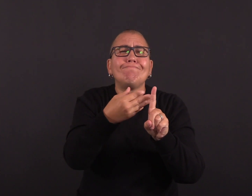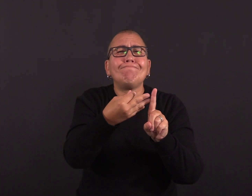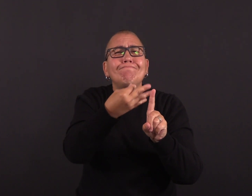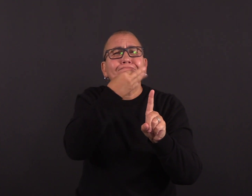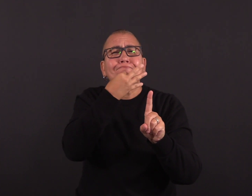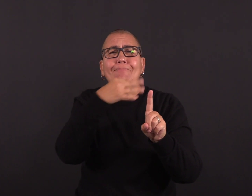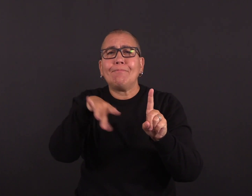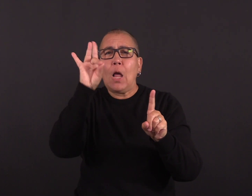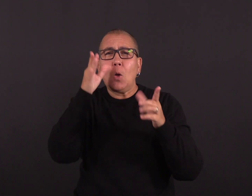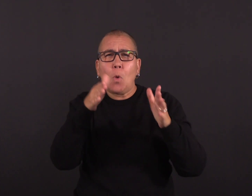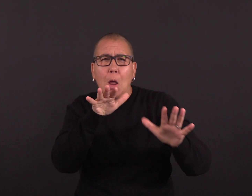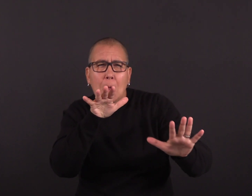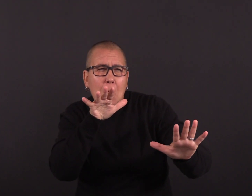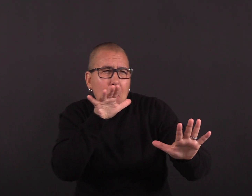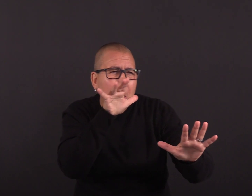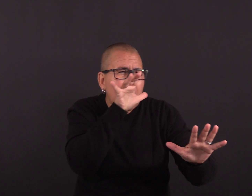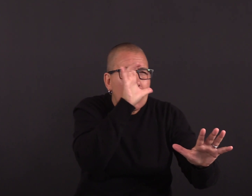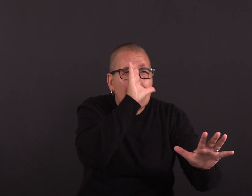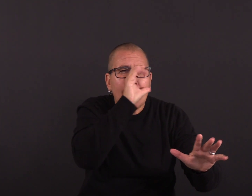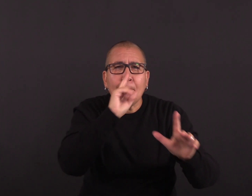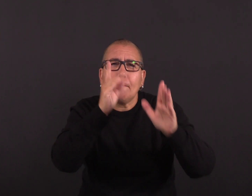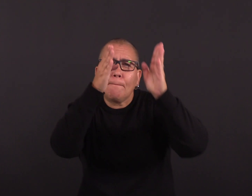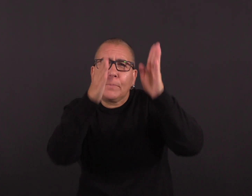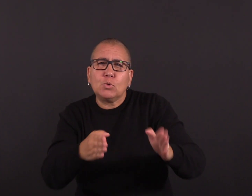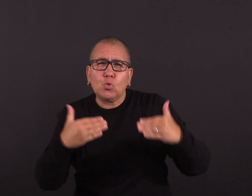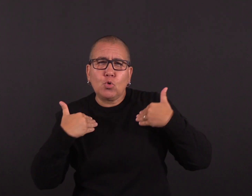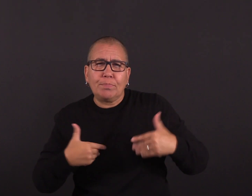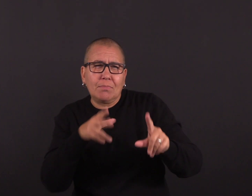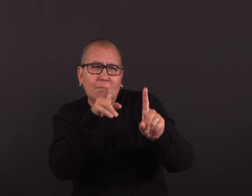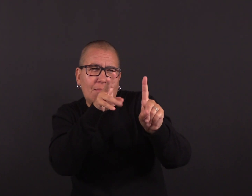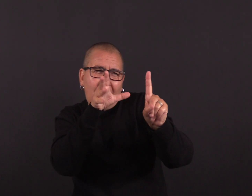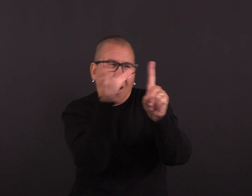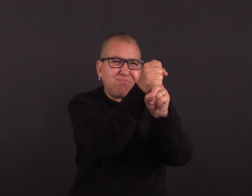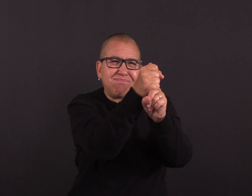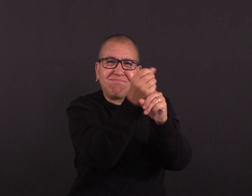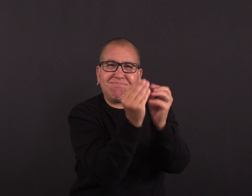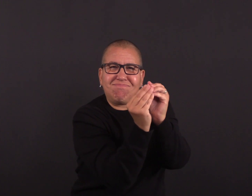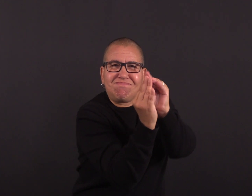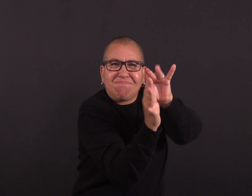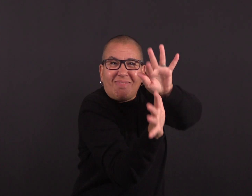Covid-19 case counts this year, but a growing number of hospitalizations has triggered